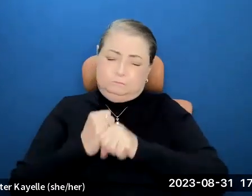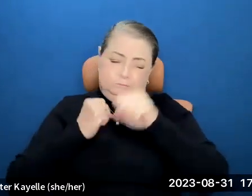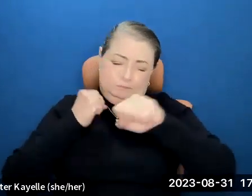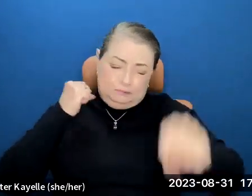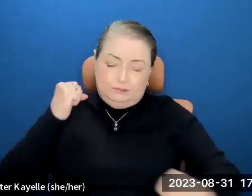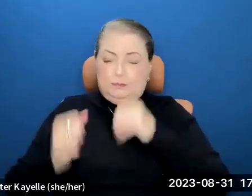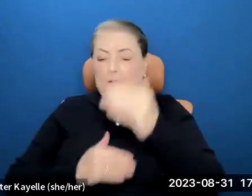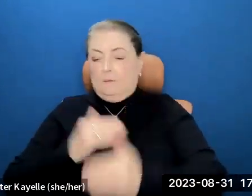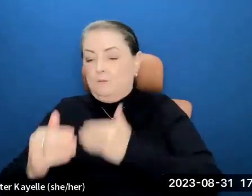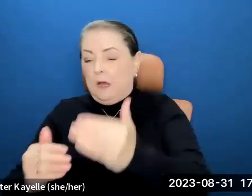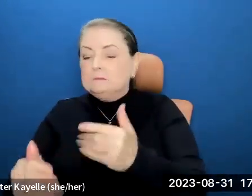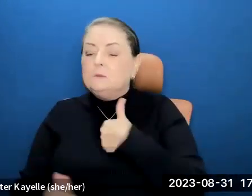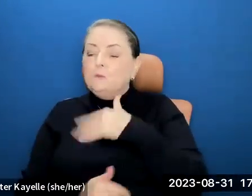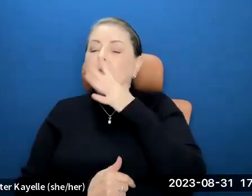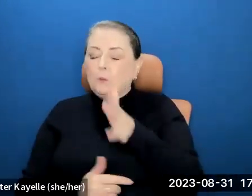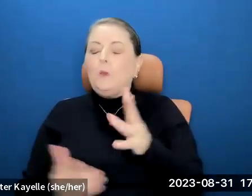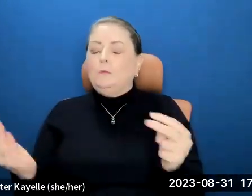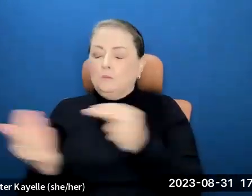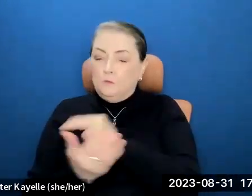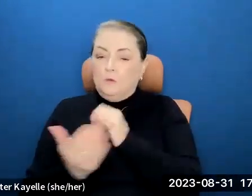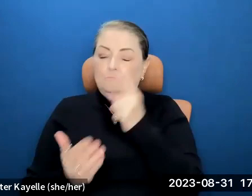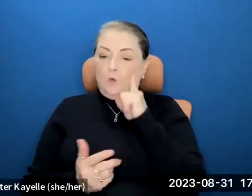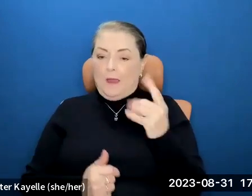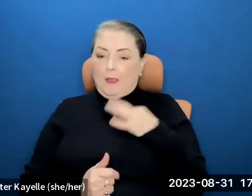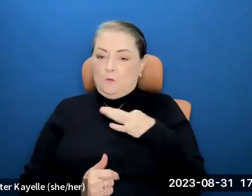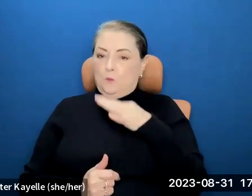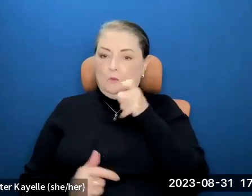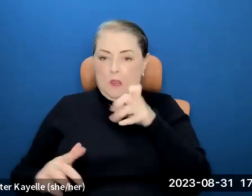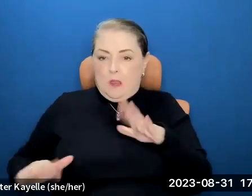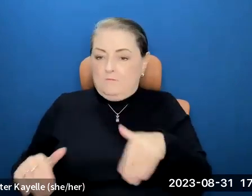we will continue to review coursework for applicants that have not received a degree